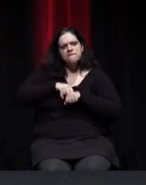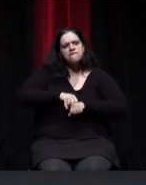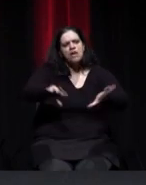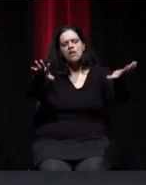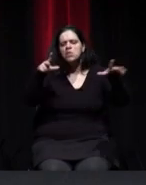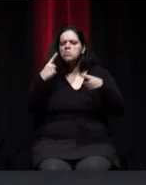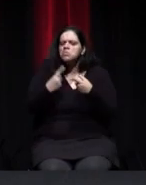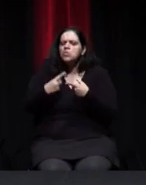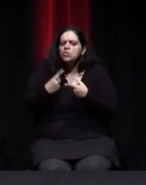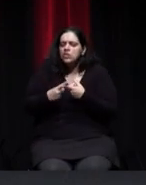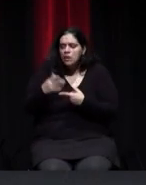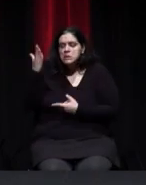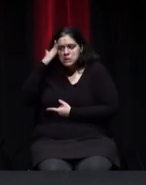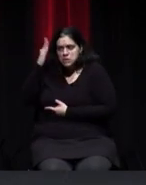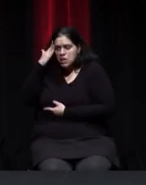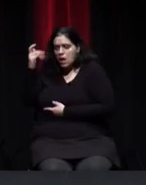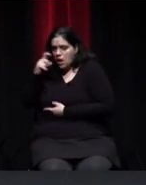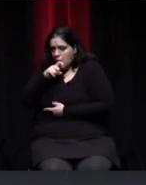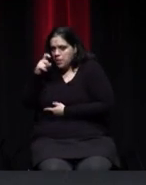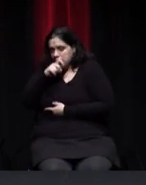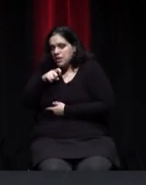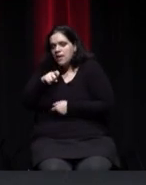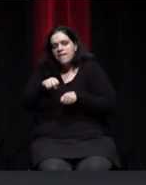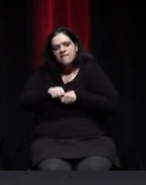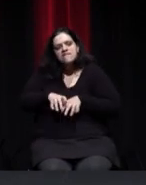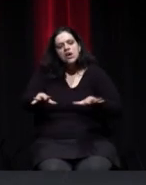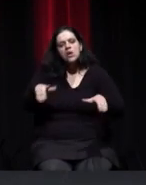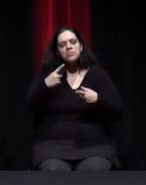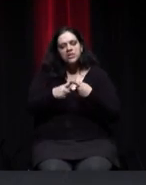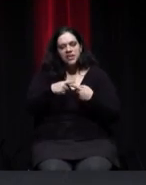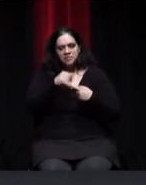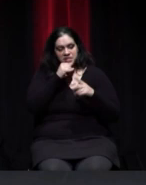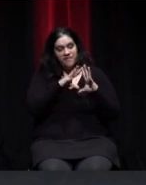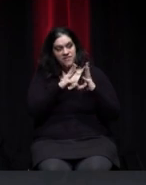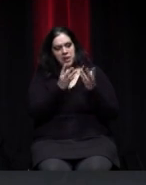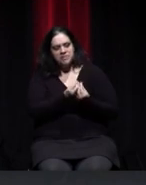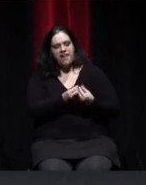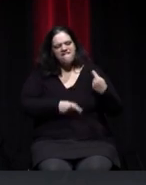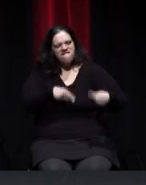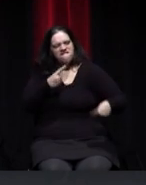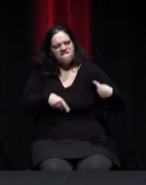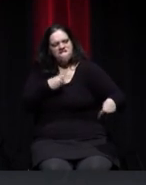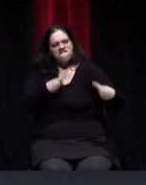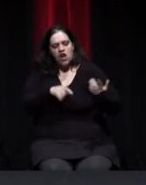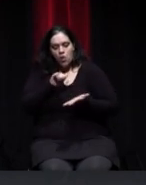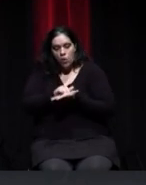Out of a desire to win an argument in the family group. In the family group on WhatsApp.